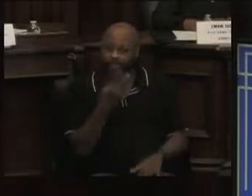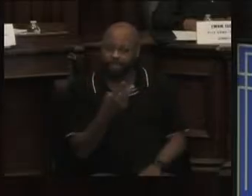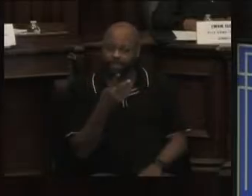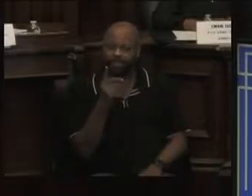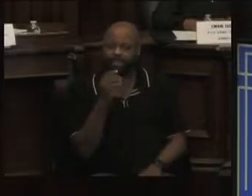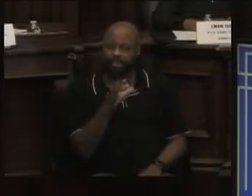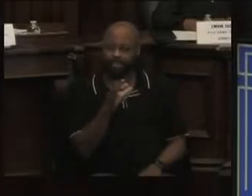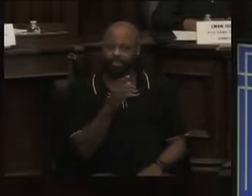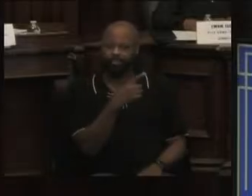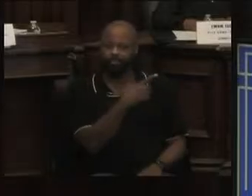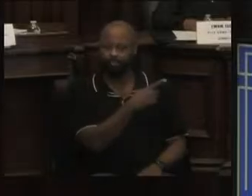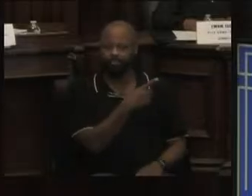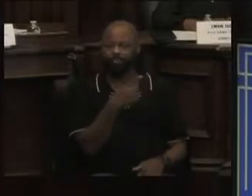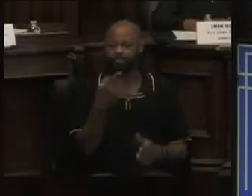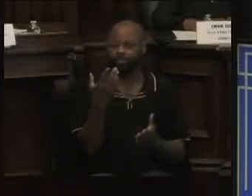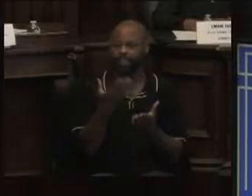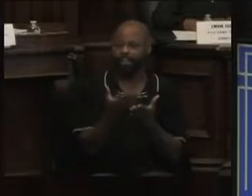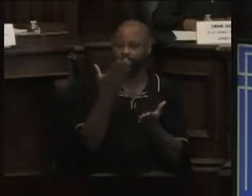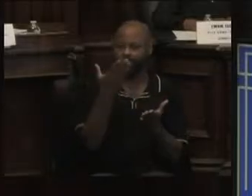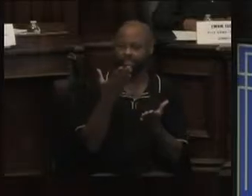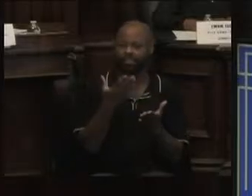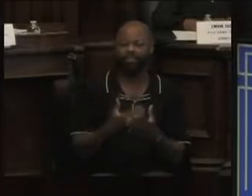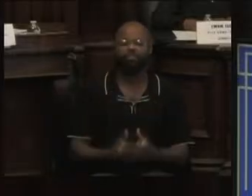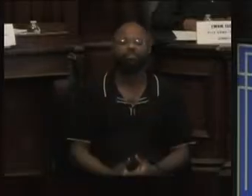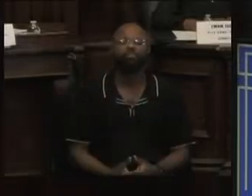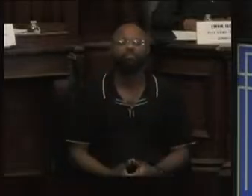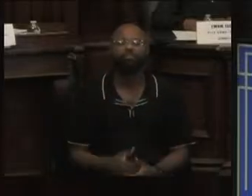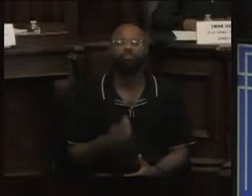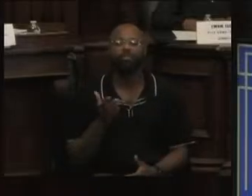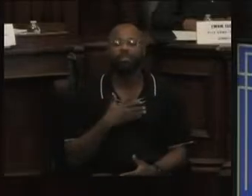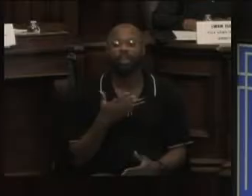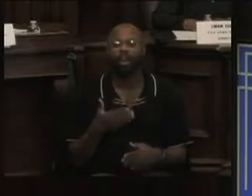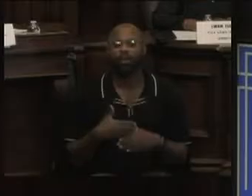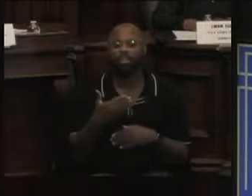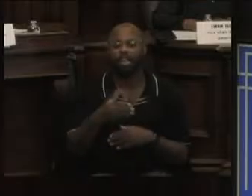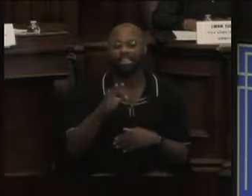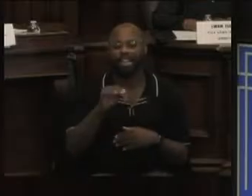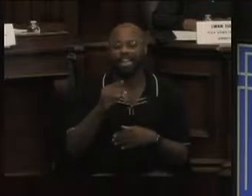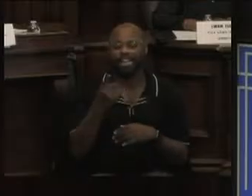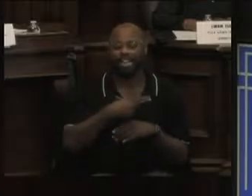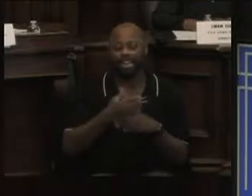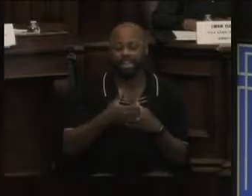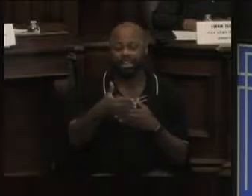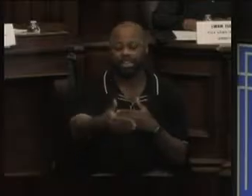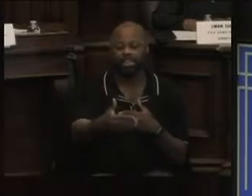wanted you to see documents,